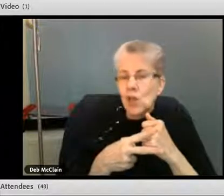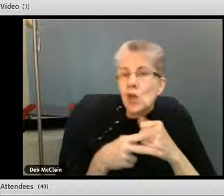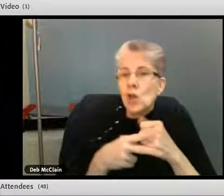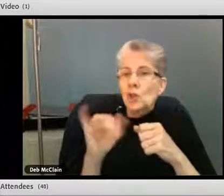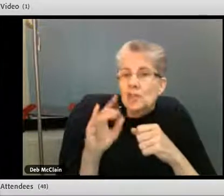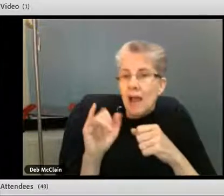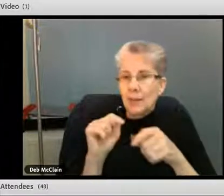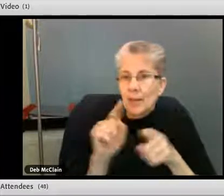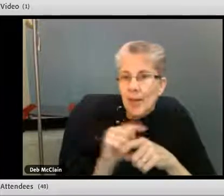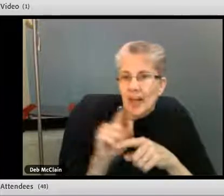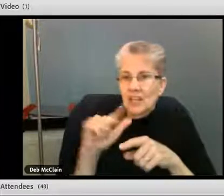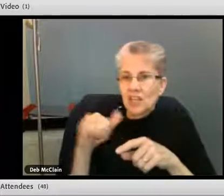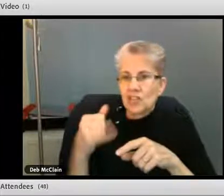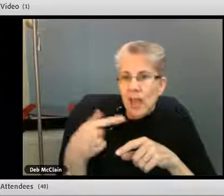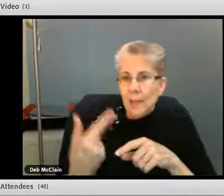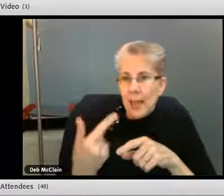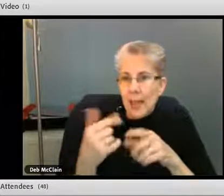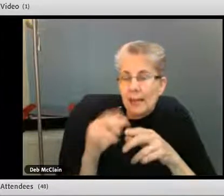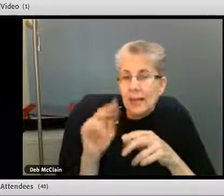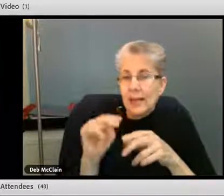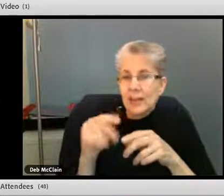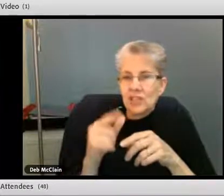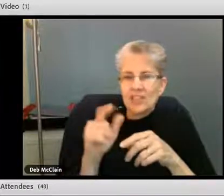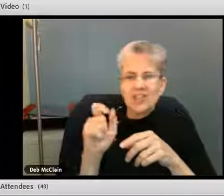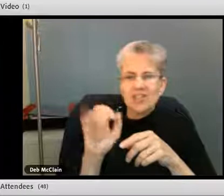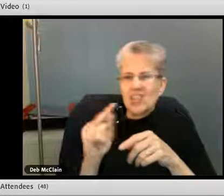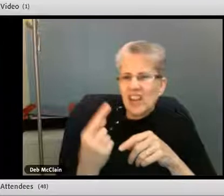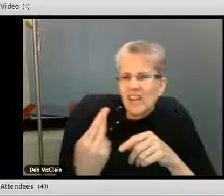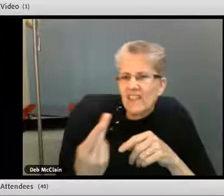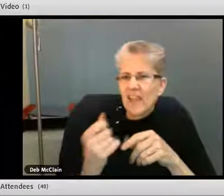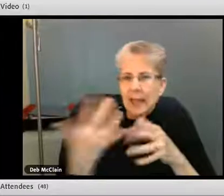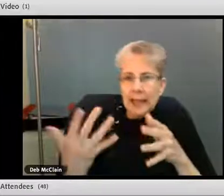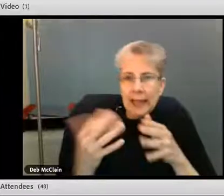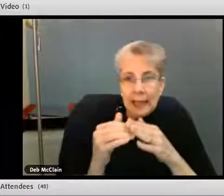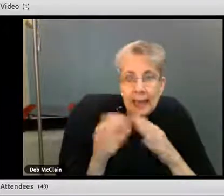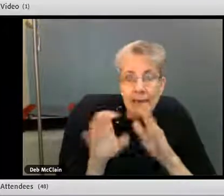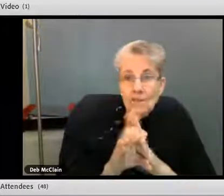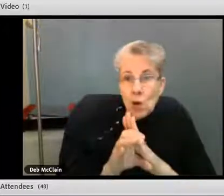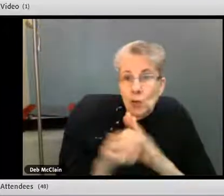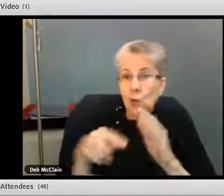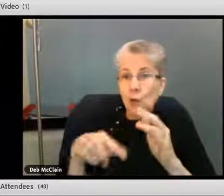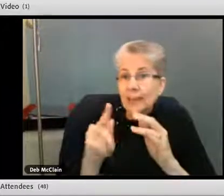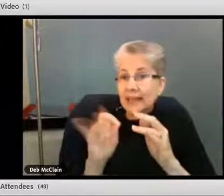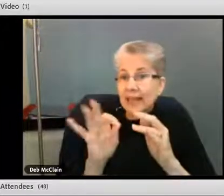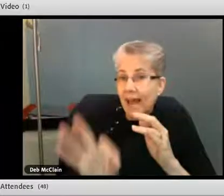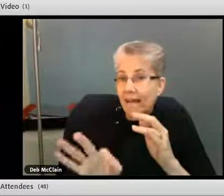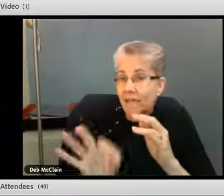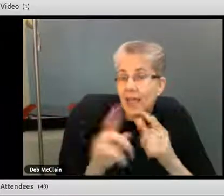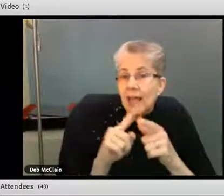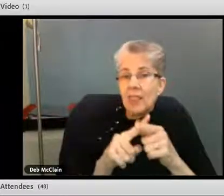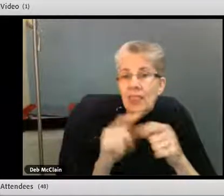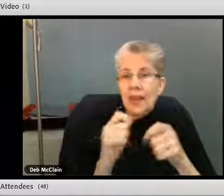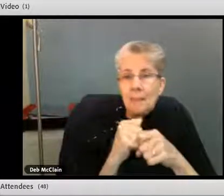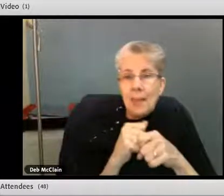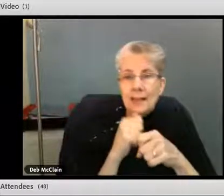gif, anything like that into a photo or a pdf. But then it makes it uneditable. It becomes a viewable only document.